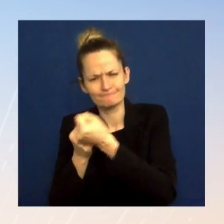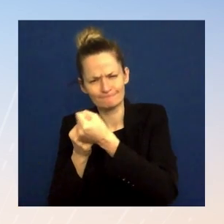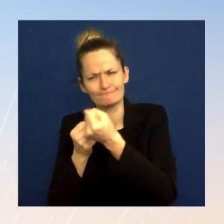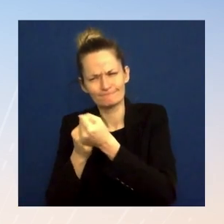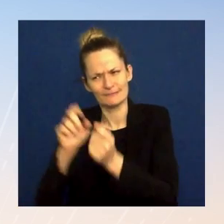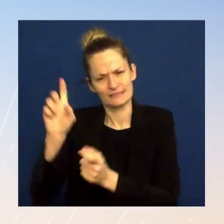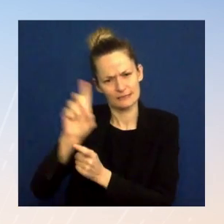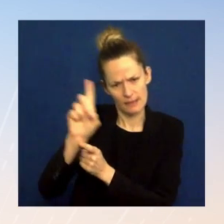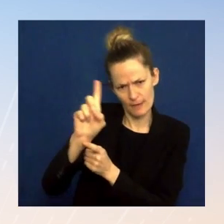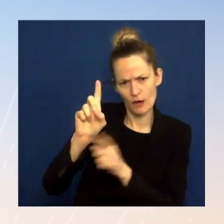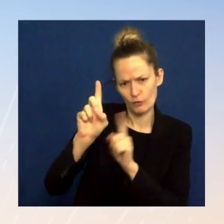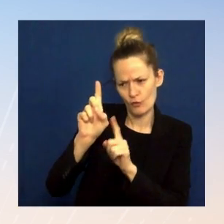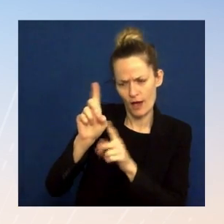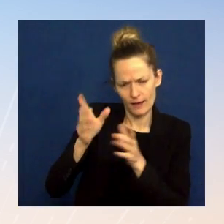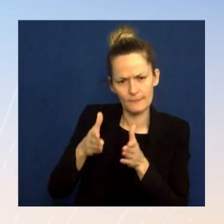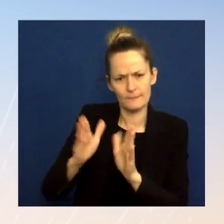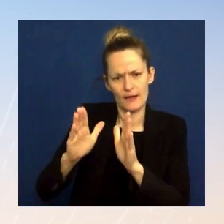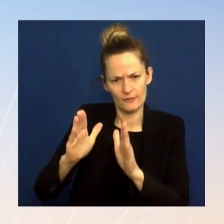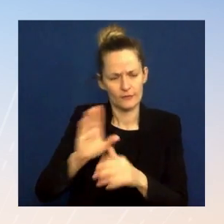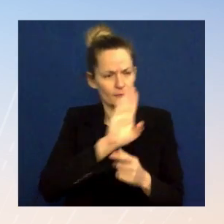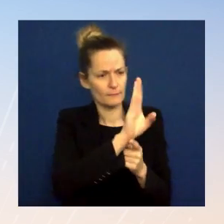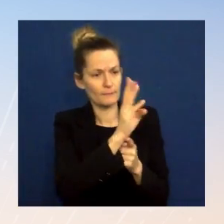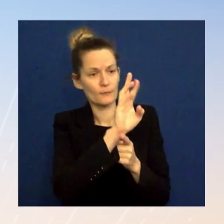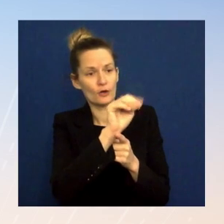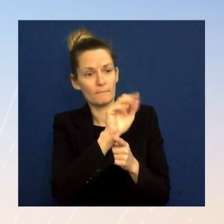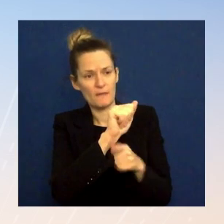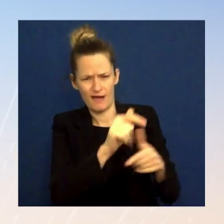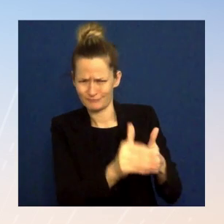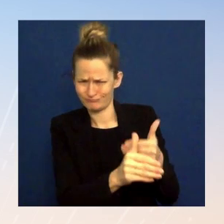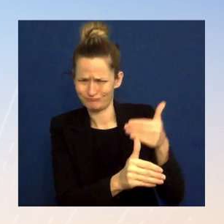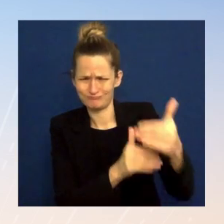And we discussed humanitarian aid and the difficult circumstances the Burmese people